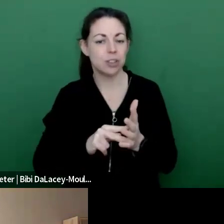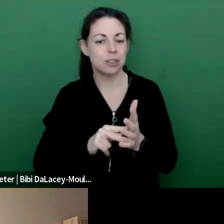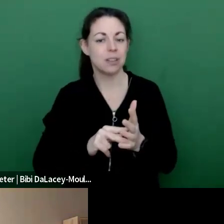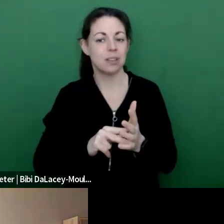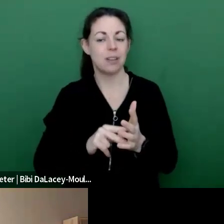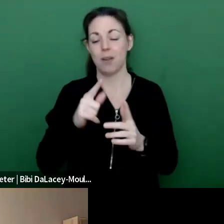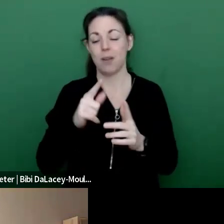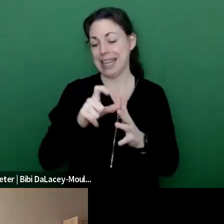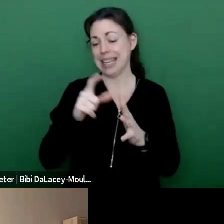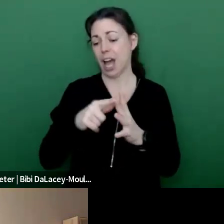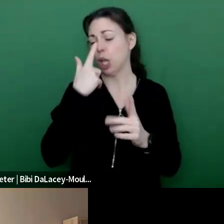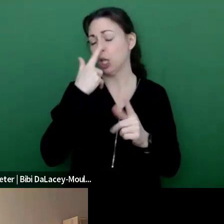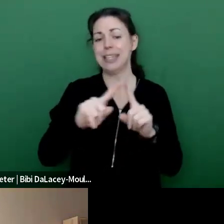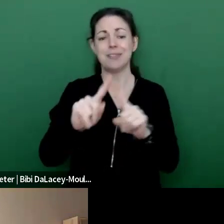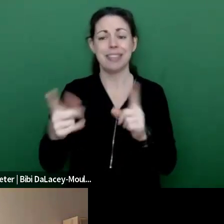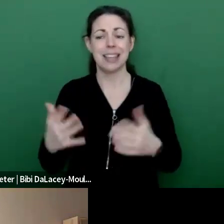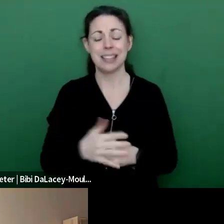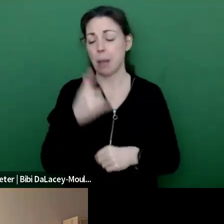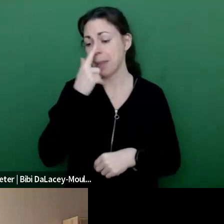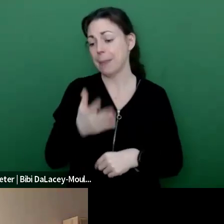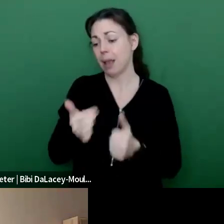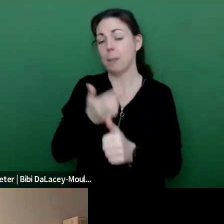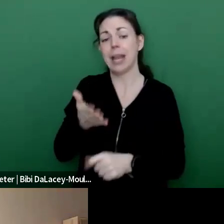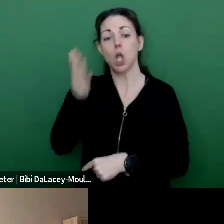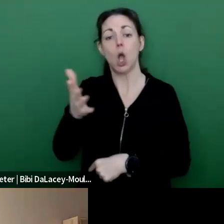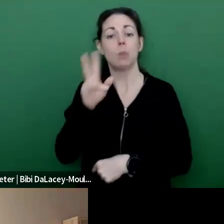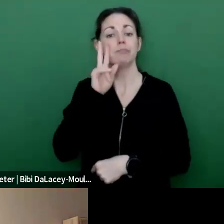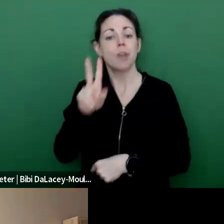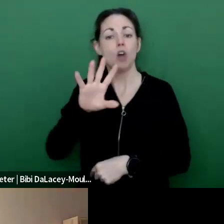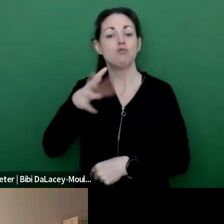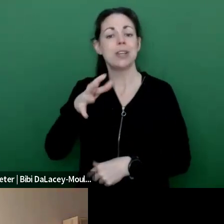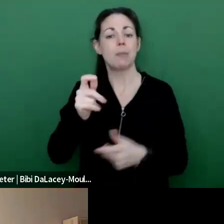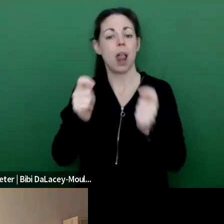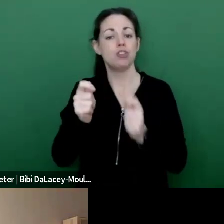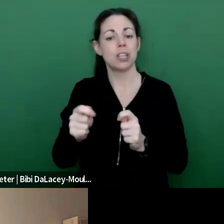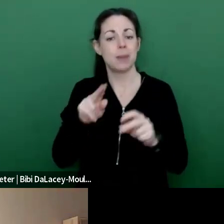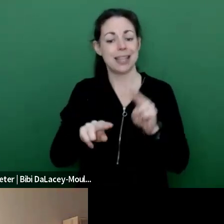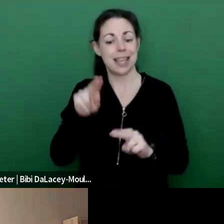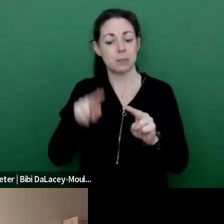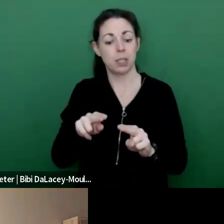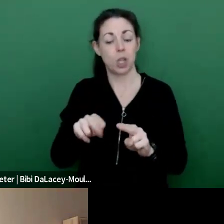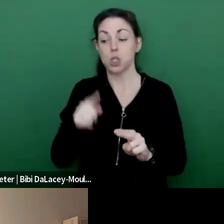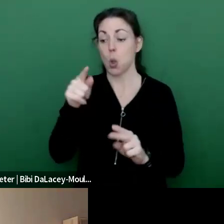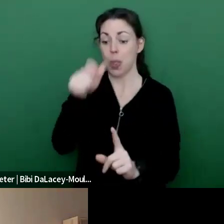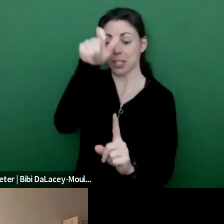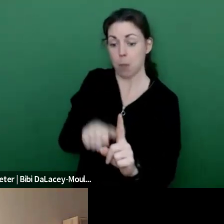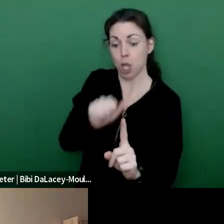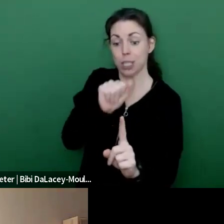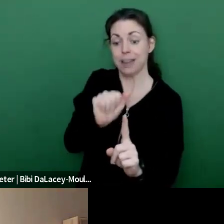I'll be doing a reasonable adjustments assessment, where you basically look at what sort of adjustments for this person in this particular environment would be helpful.